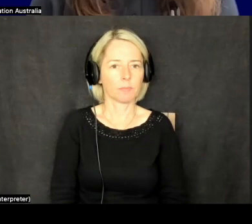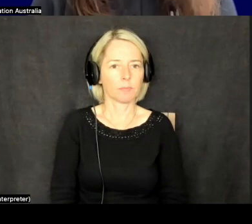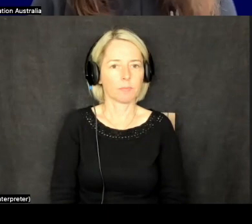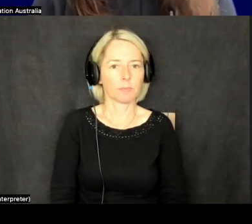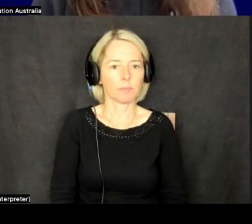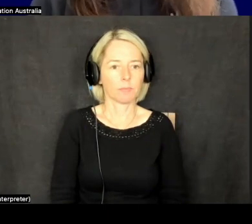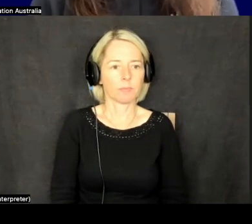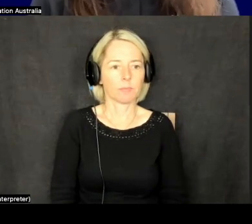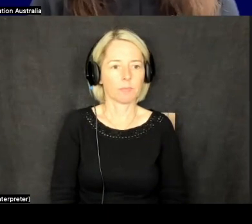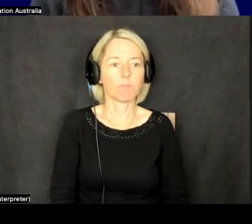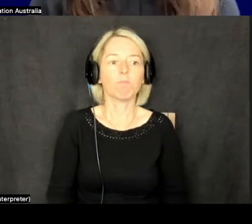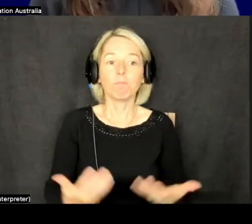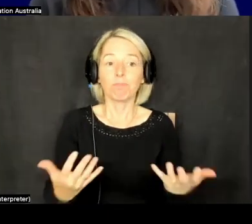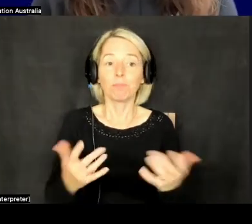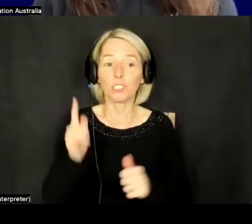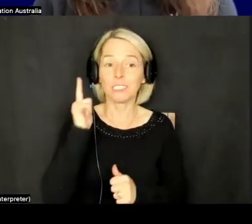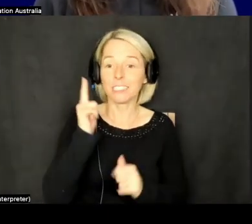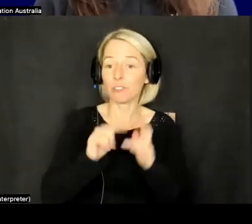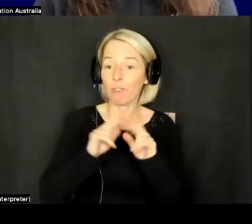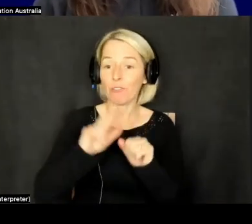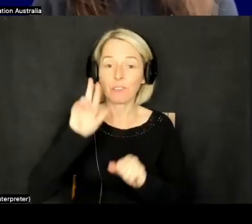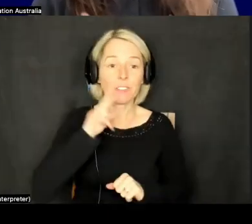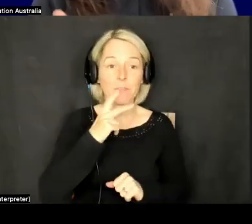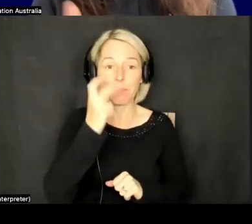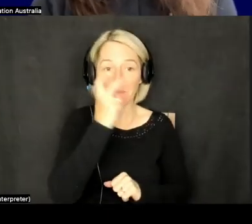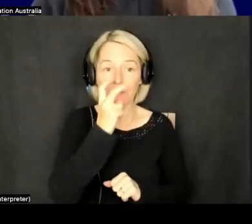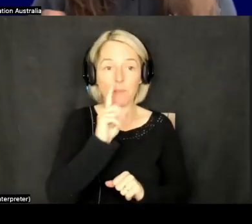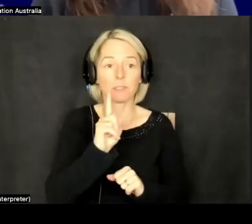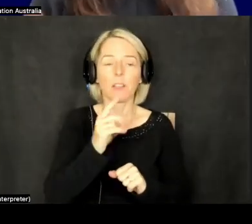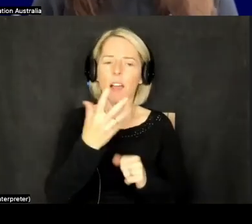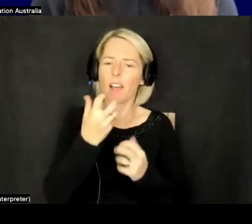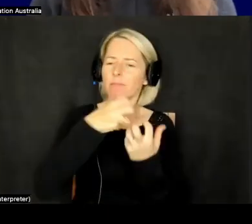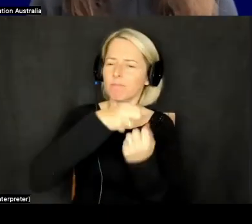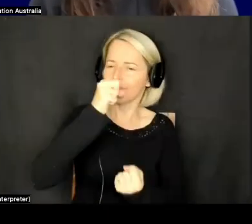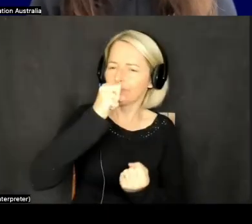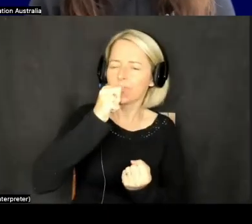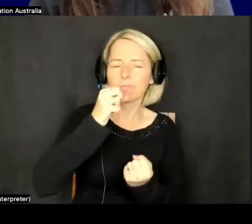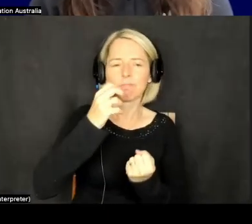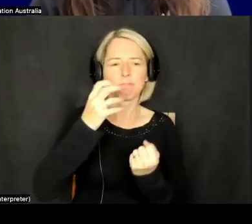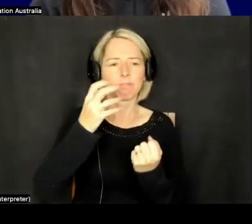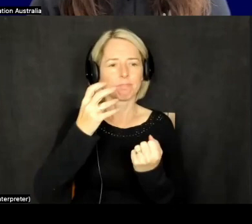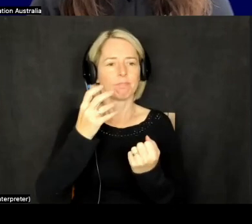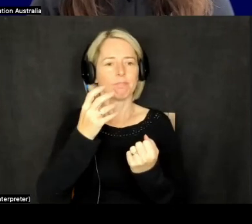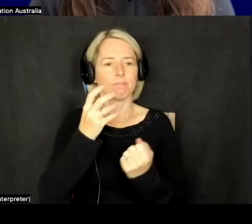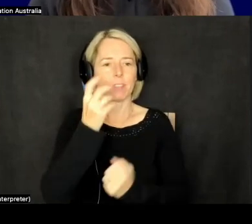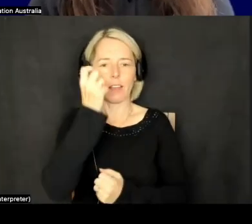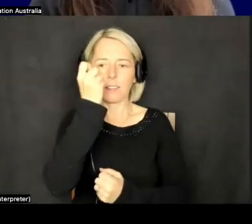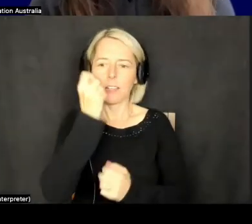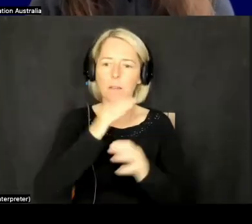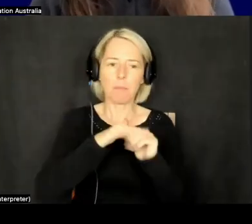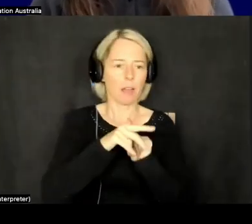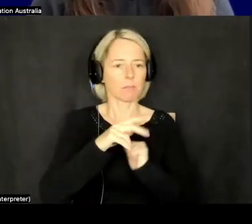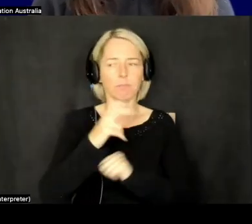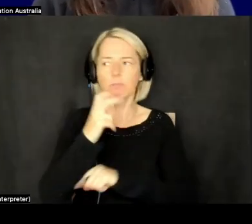teacher with additional qualification in a form of sensory impairment and then, probably, if